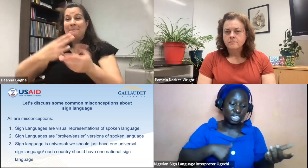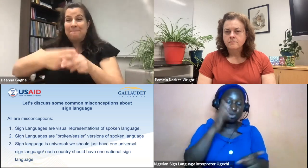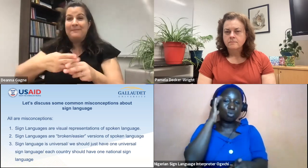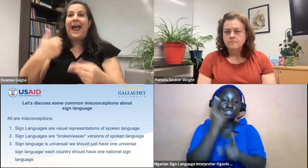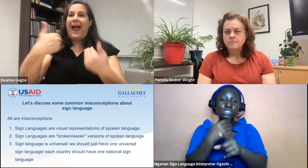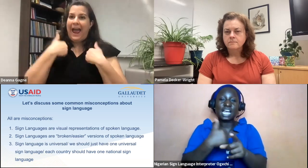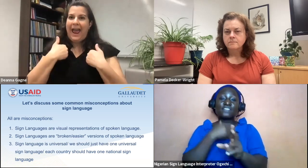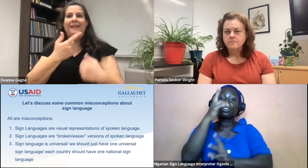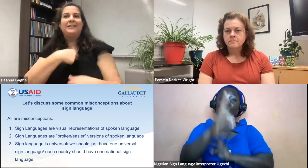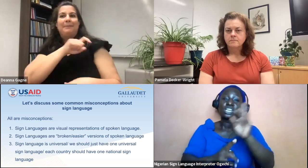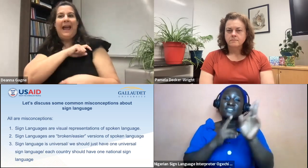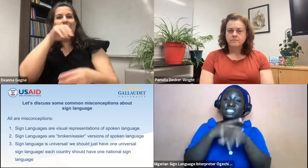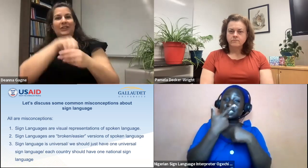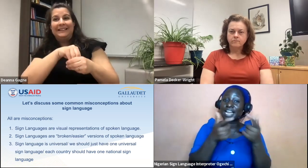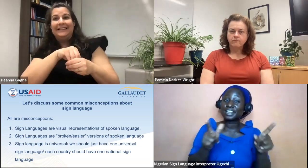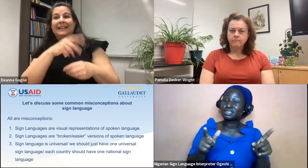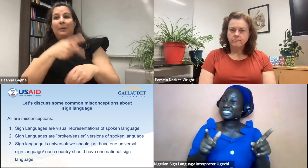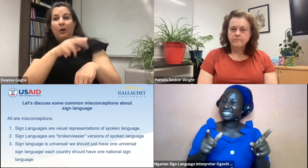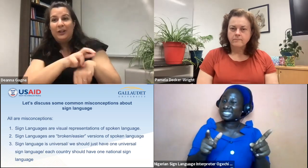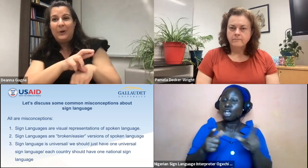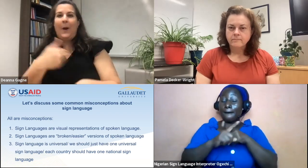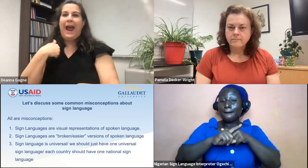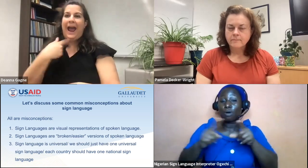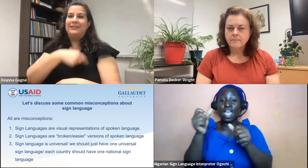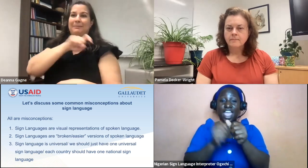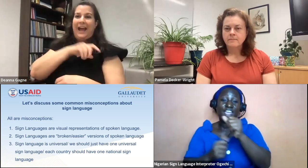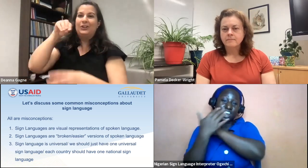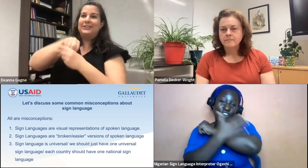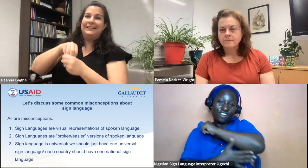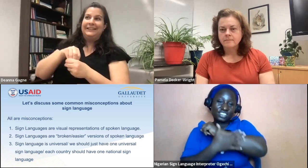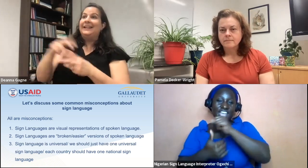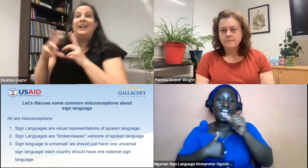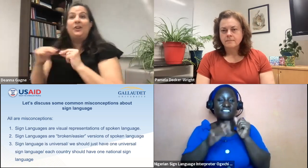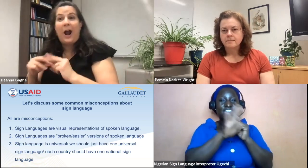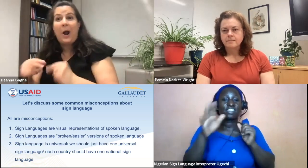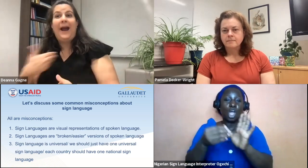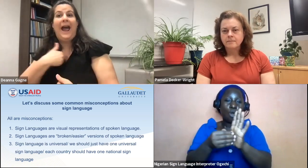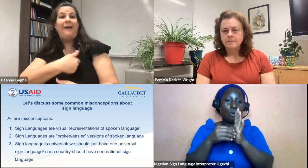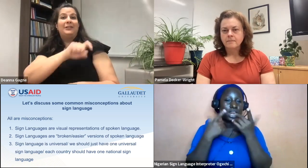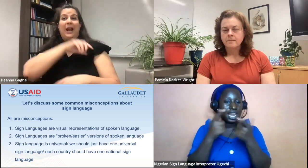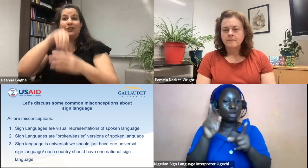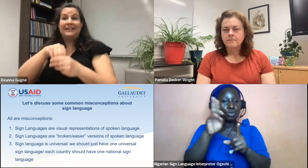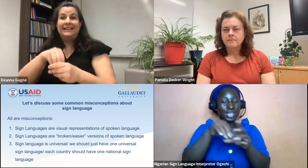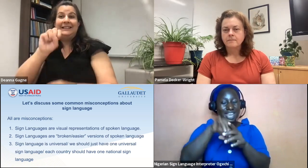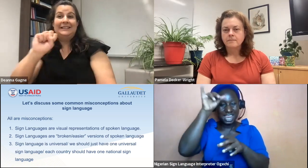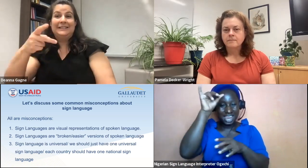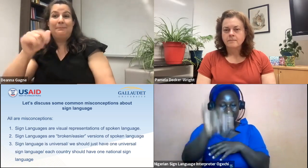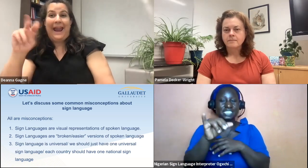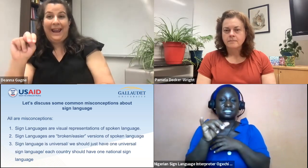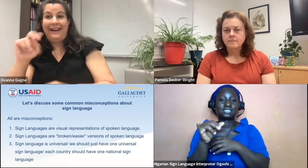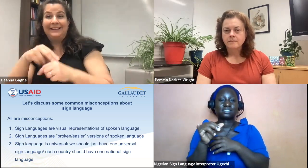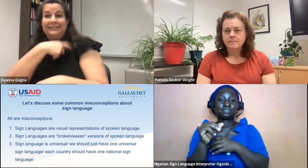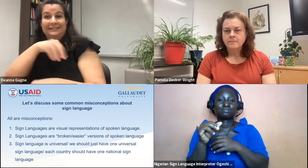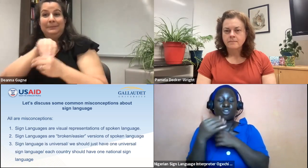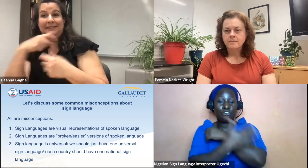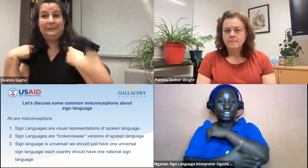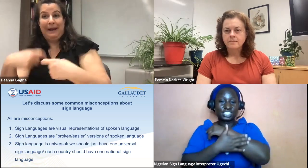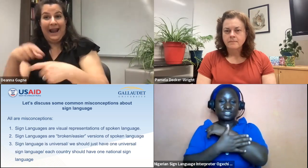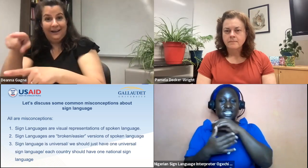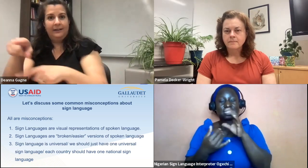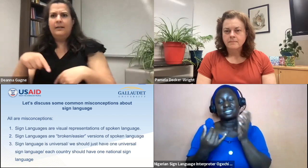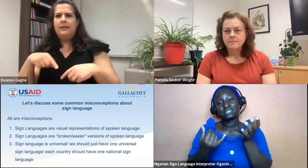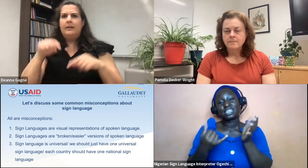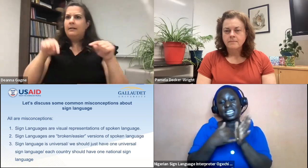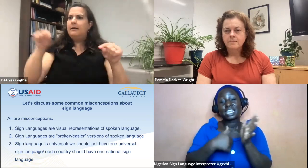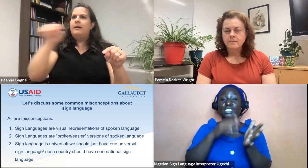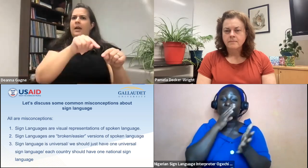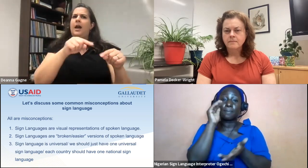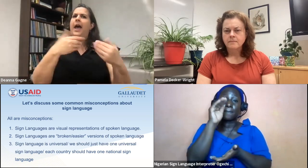Well, it's. It's been mentioned before that we have the Spanish in port. It's different from the Spanish in Nicaragua we've different from the Spanish used in Spain.